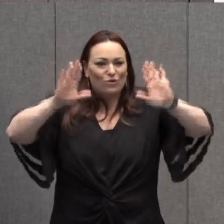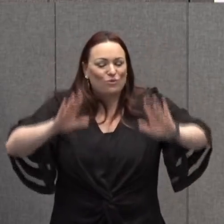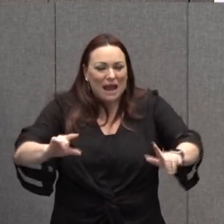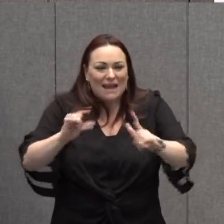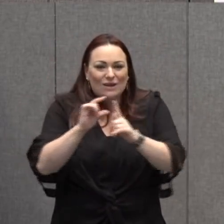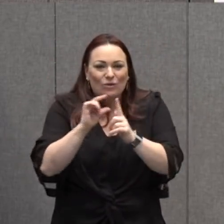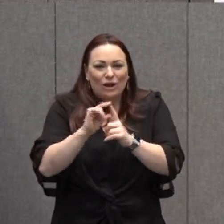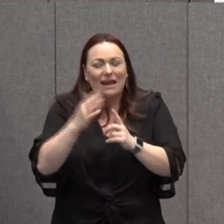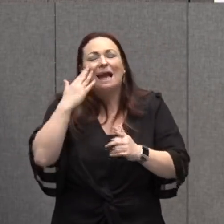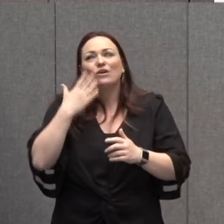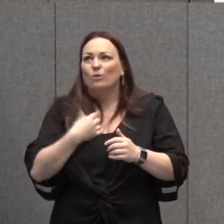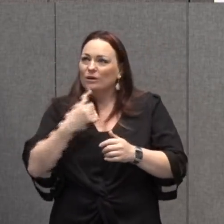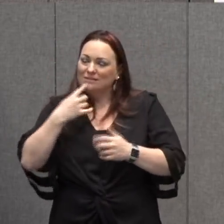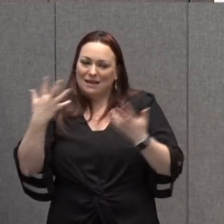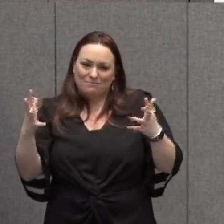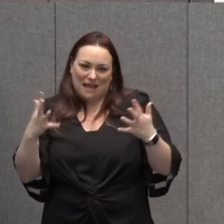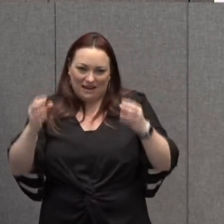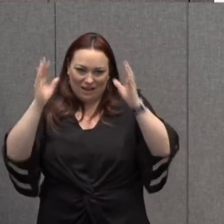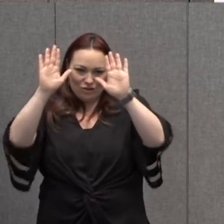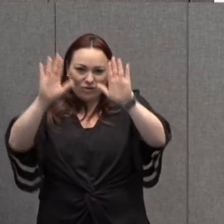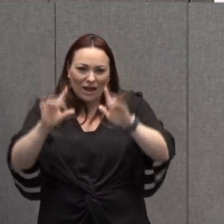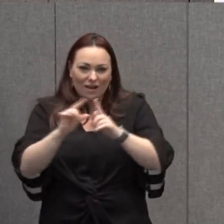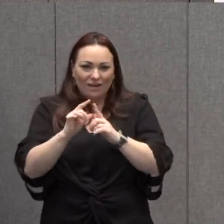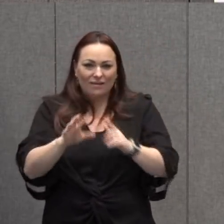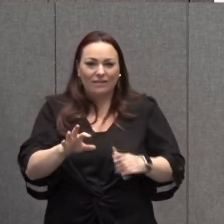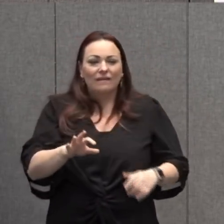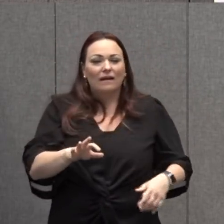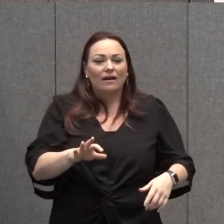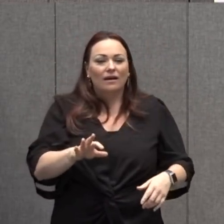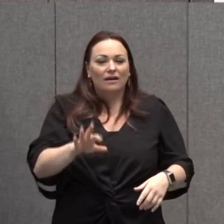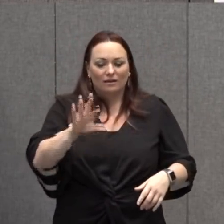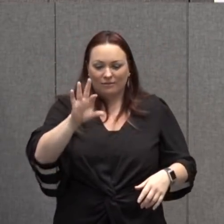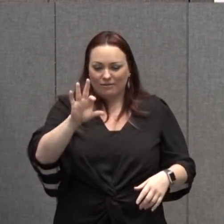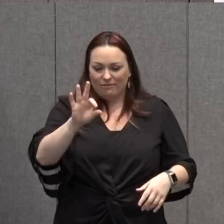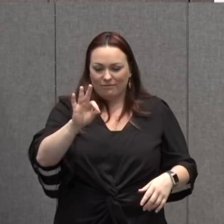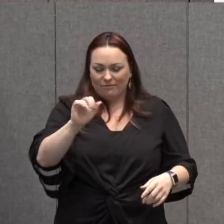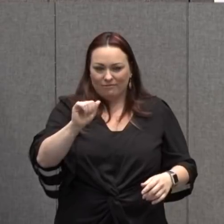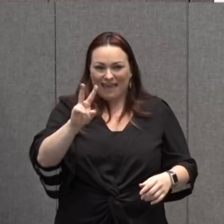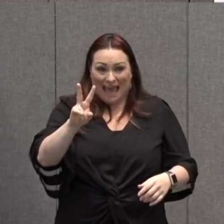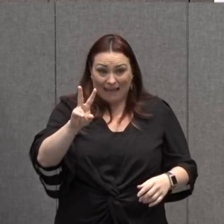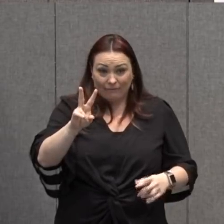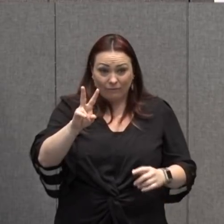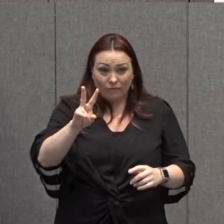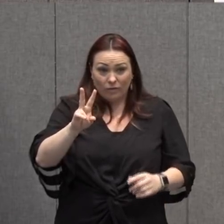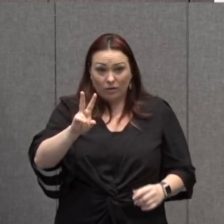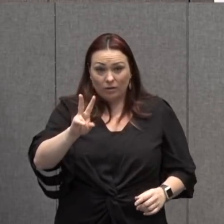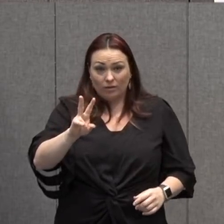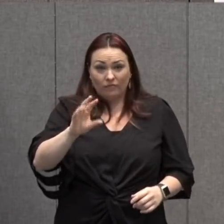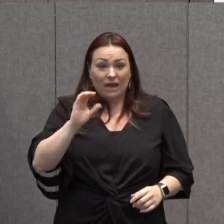but we fav, fav, or, ite. Fav-or-ite?